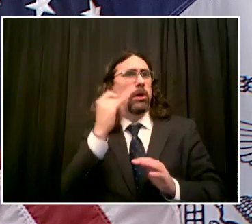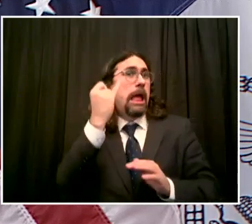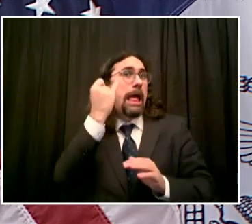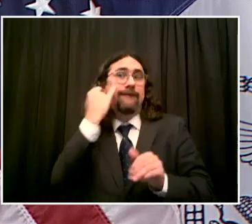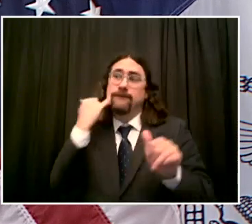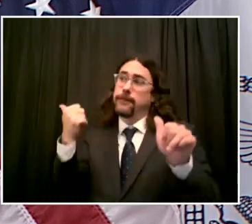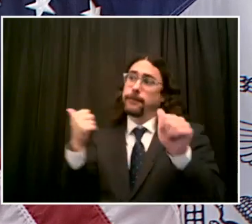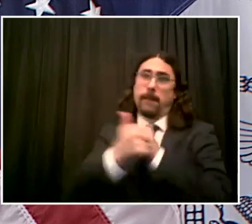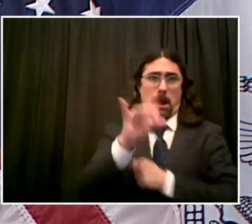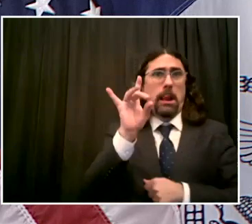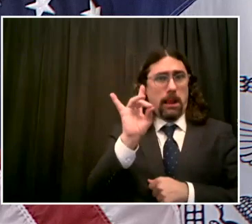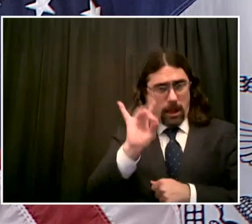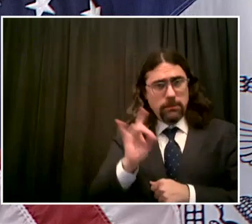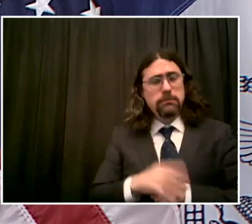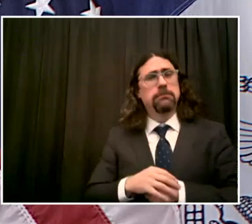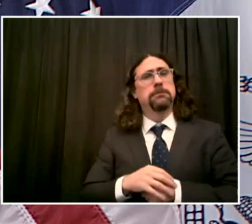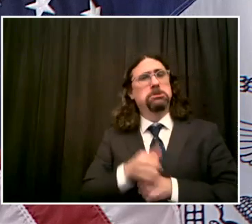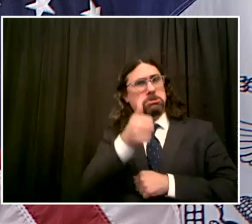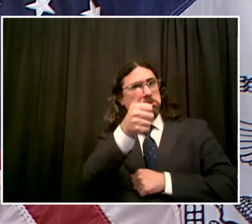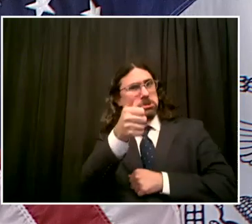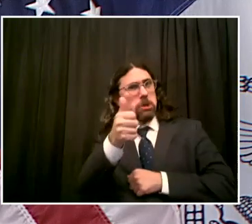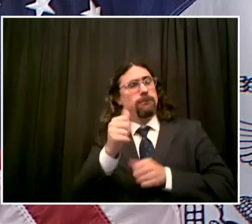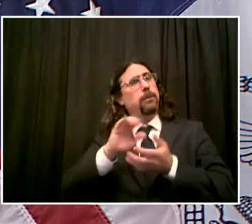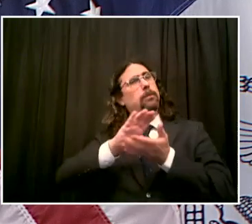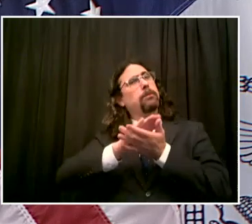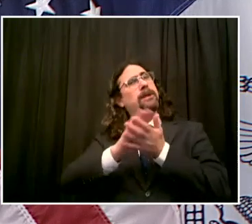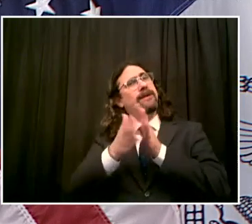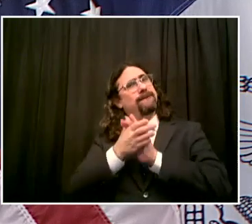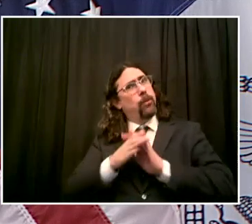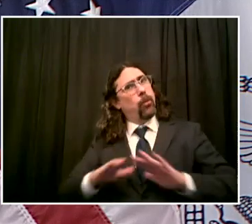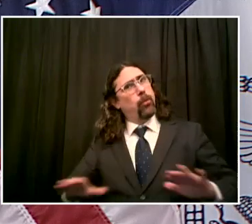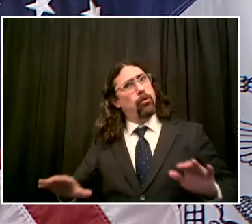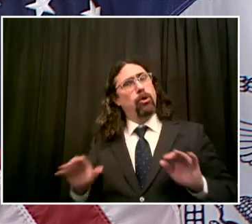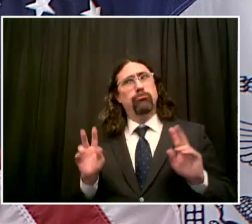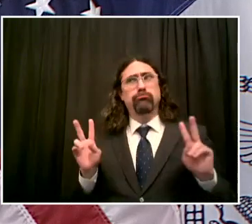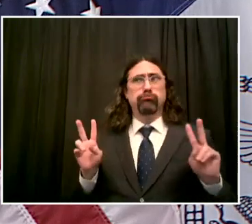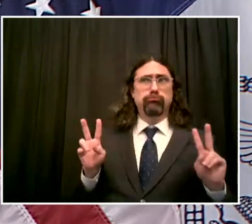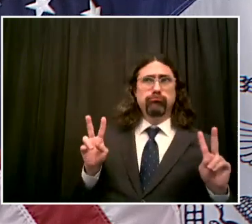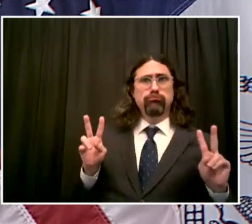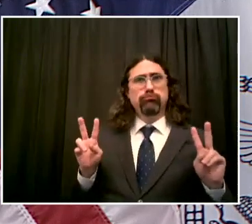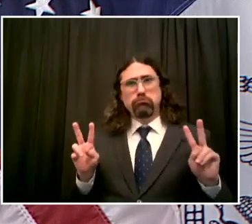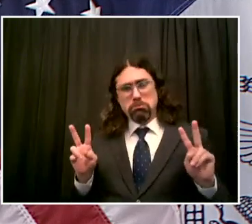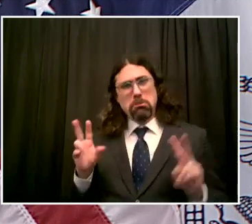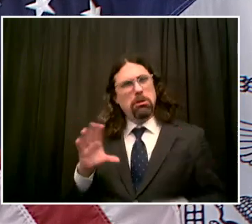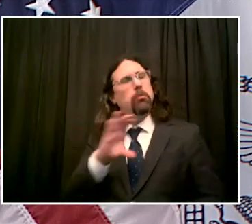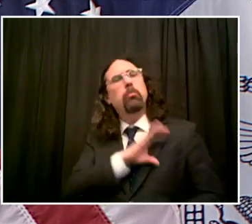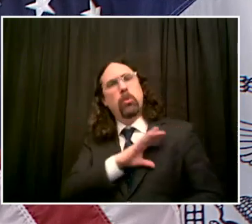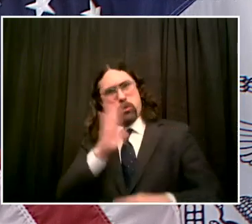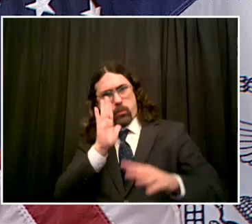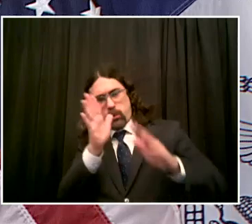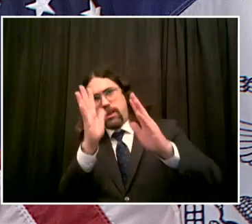> >Reporter: GOOD MORNING AND THANK YOU FOR TAKING MY QUESTIONS.